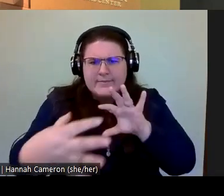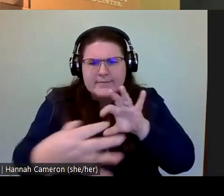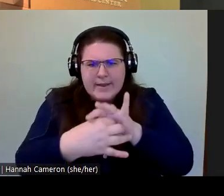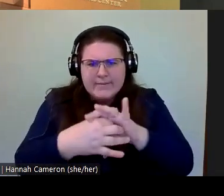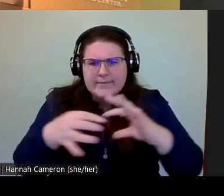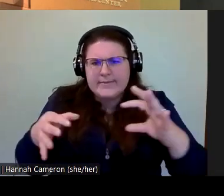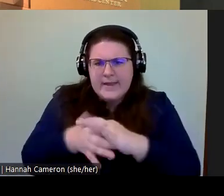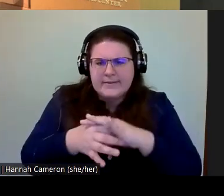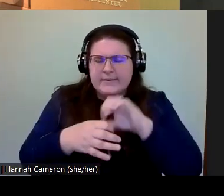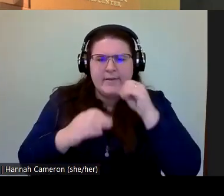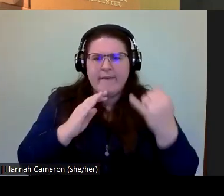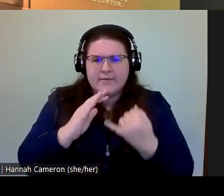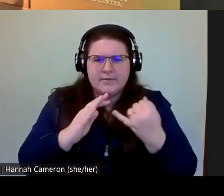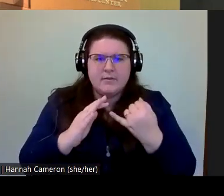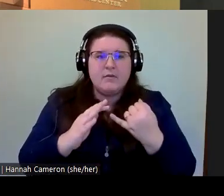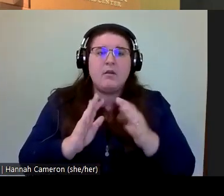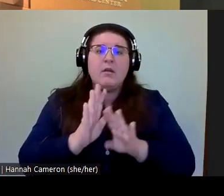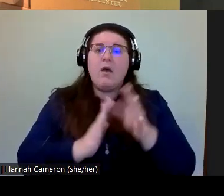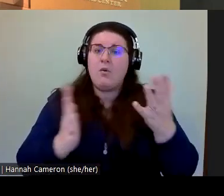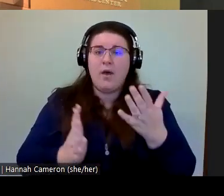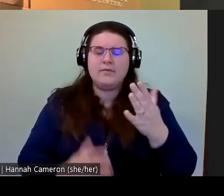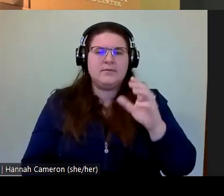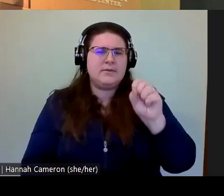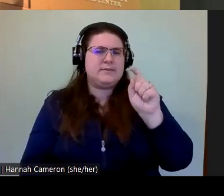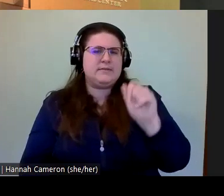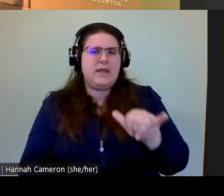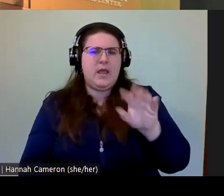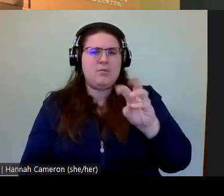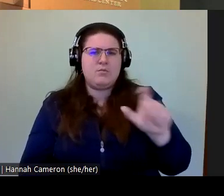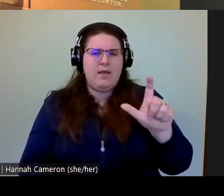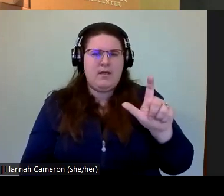thing called a stay well plan uh for people we did a lot of telephone care we did a lot of teleah